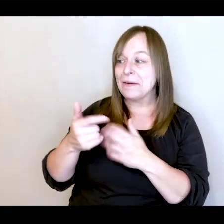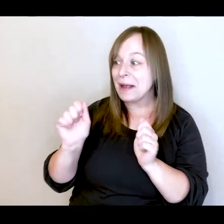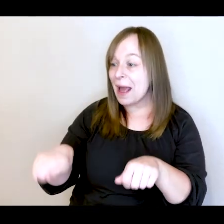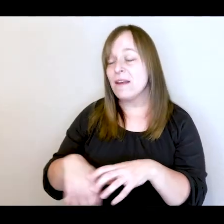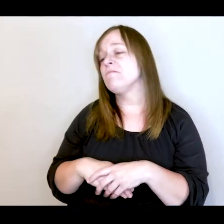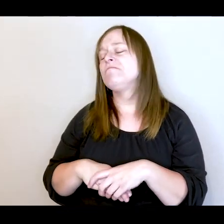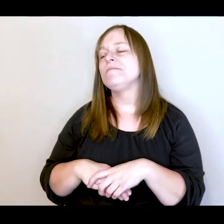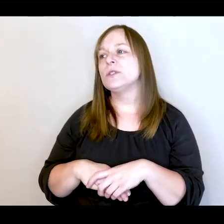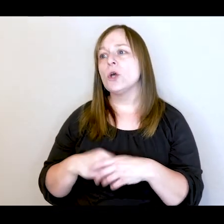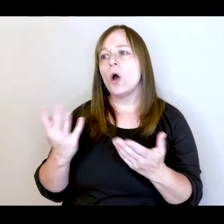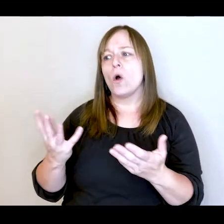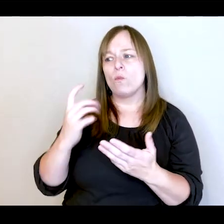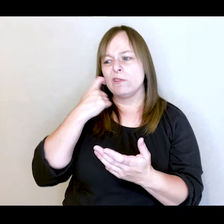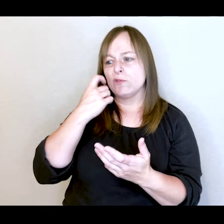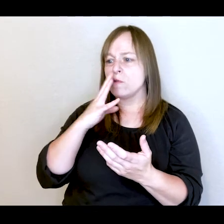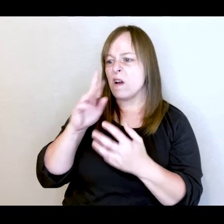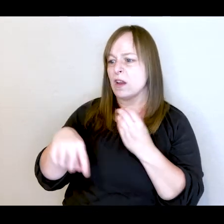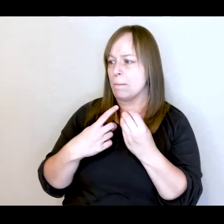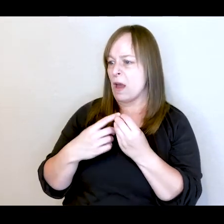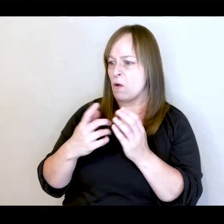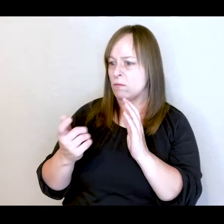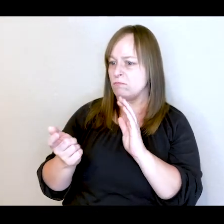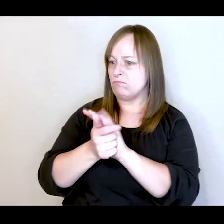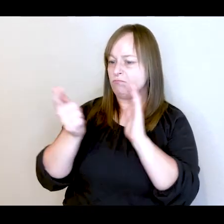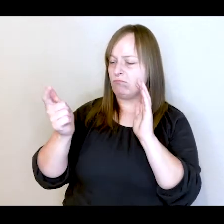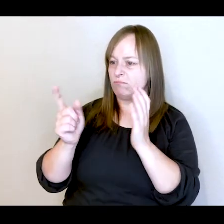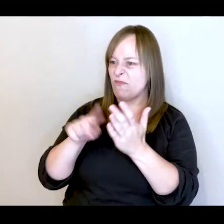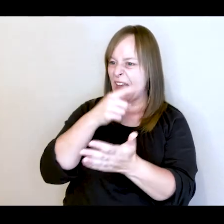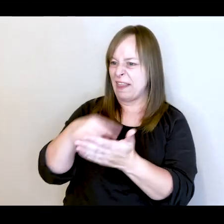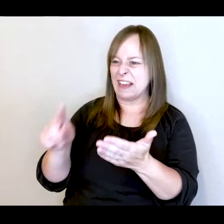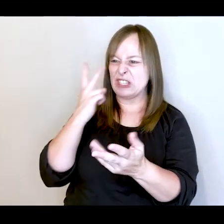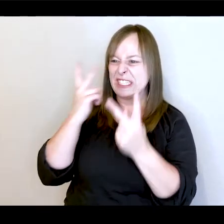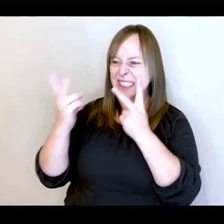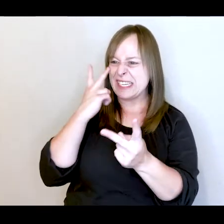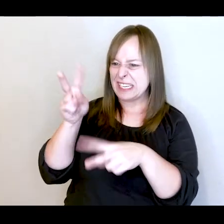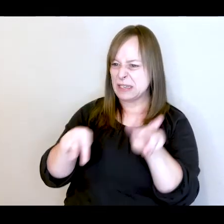own. And so we just talked about some violations that we might observe, can